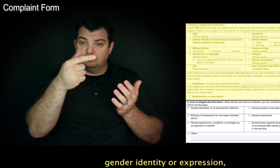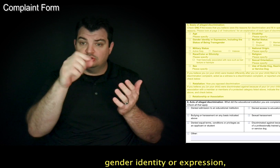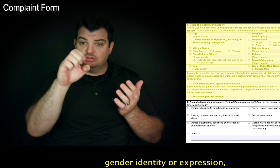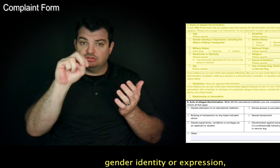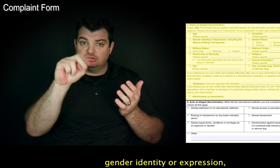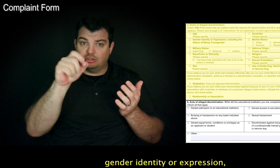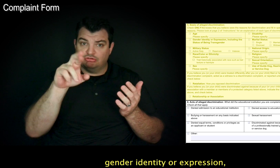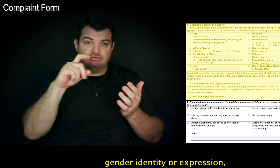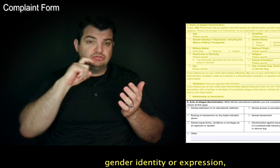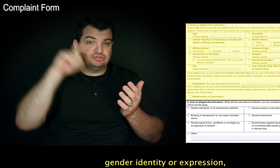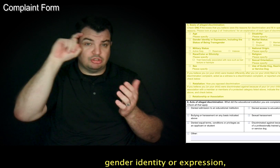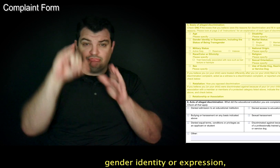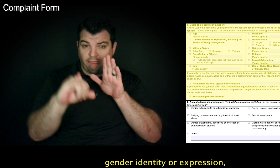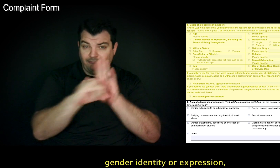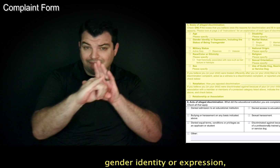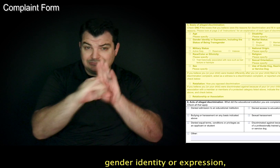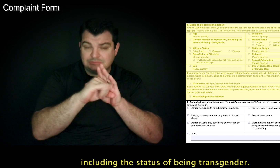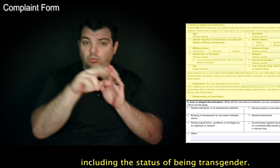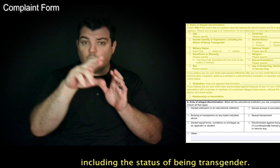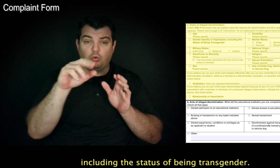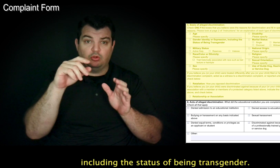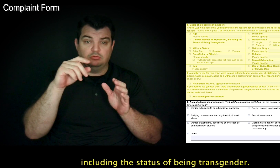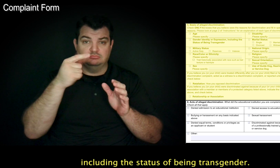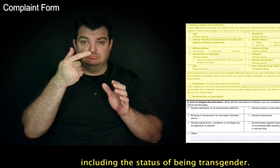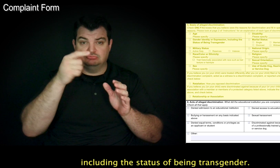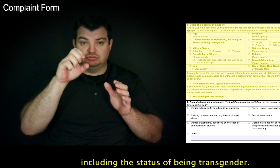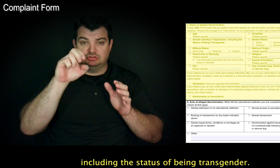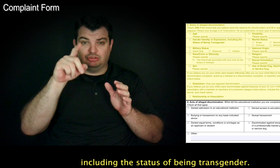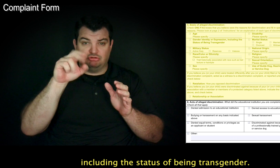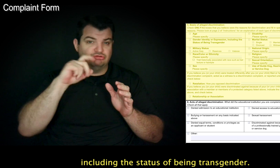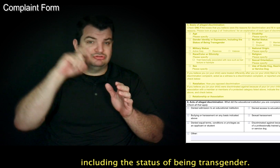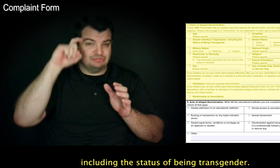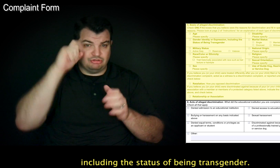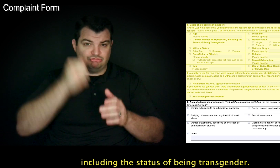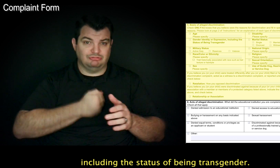gender identity or expression, including the status of being transgender.